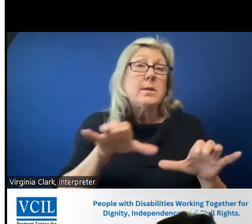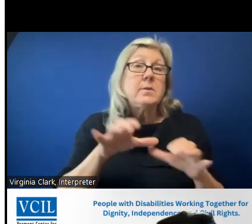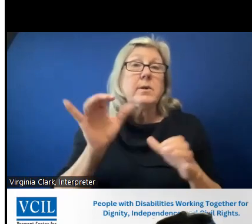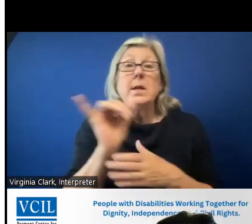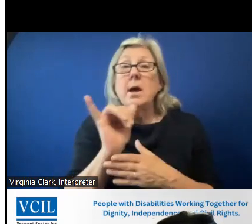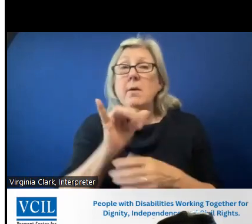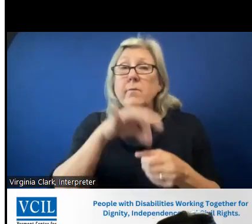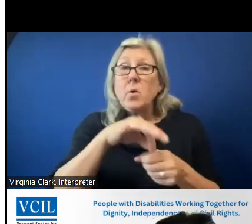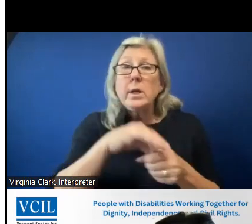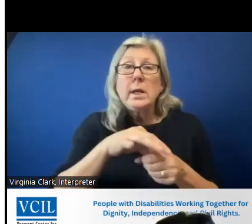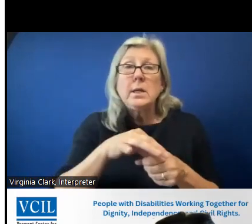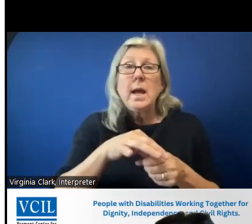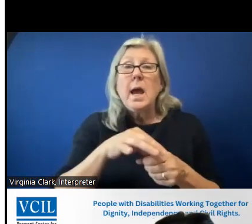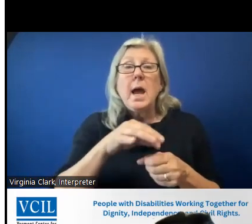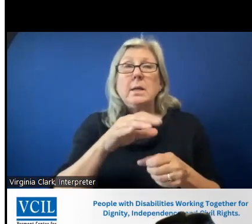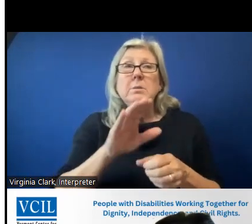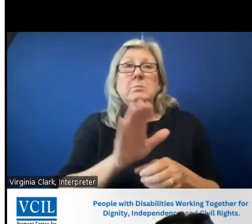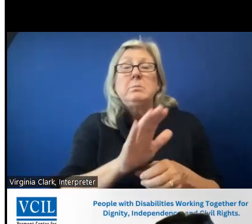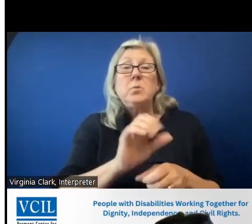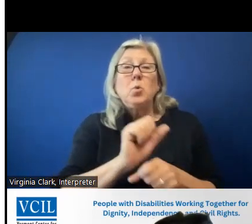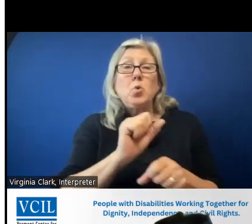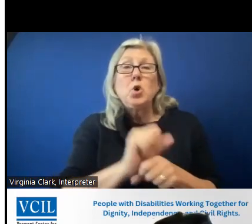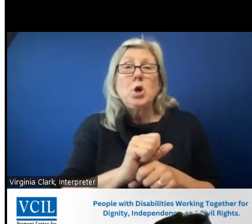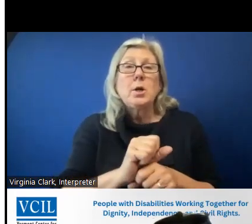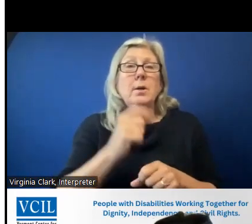volunteerism and education as a result of policy based discrimination.